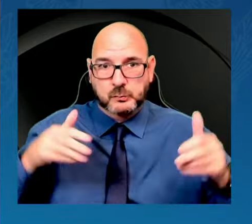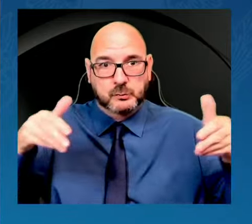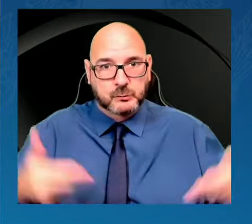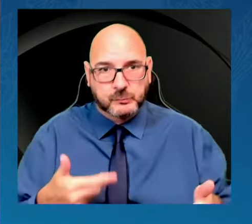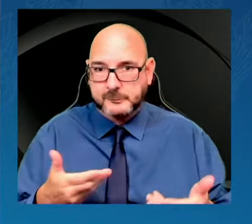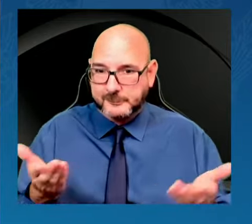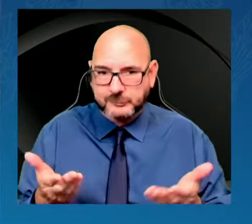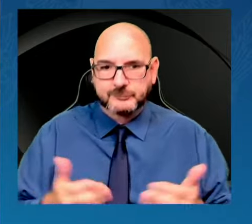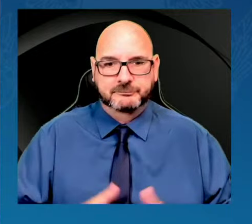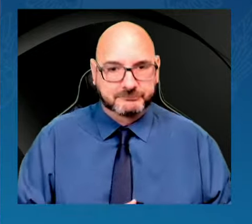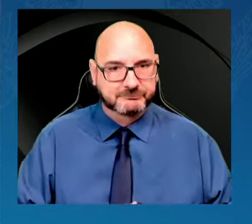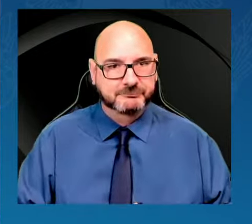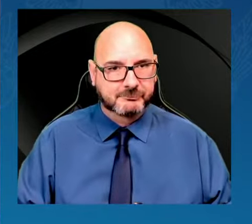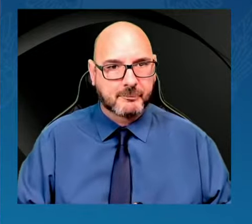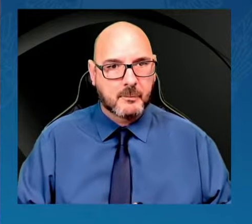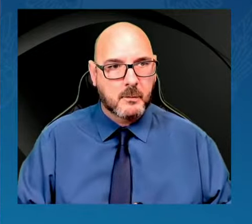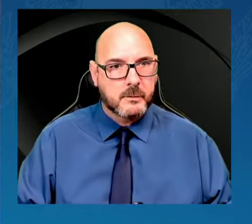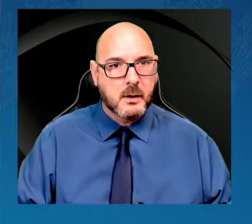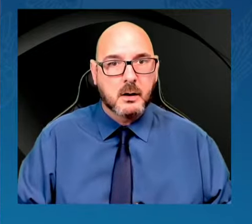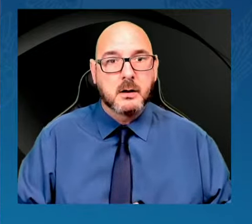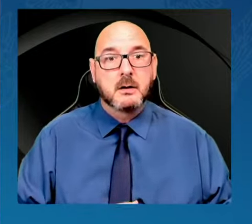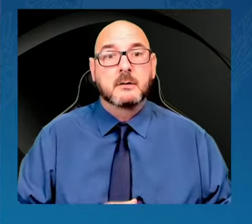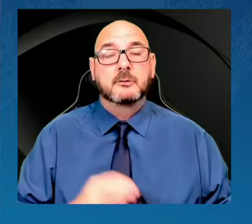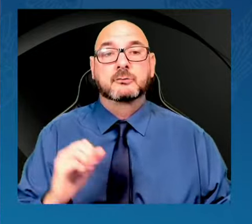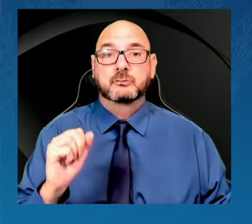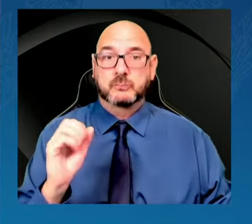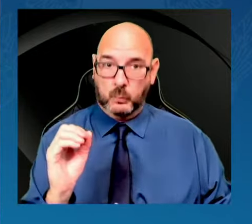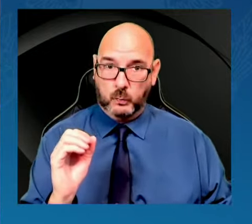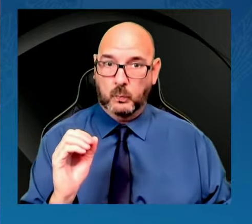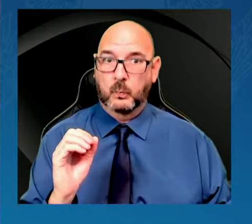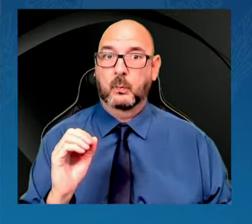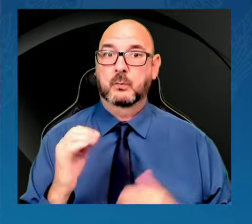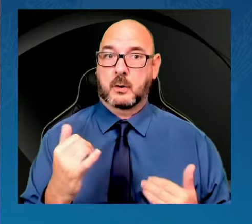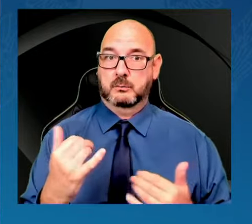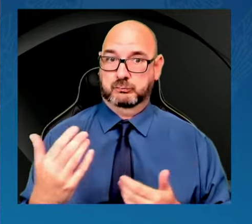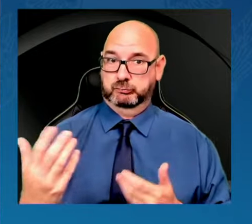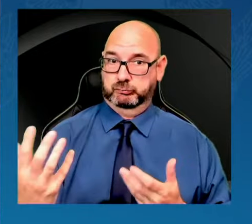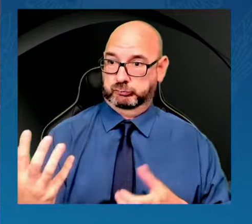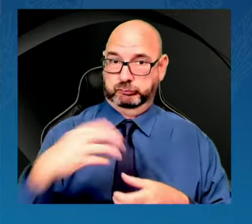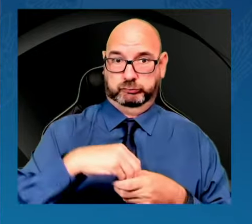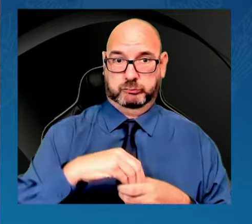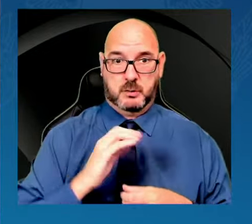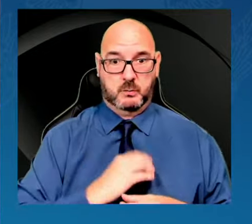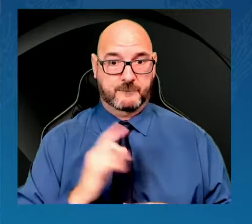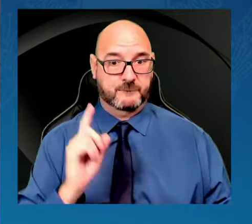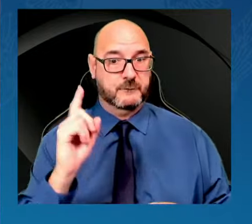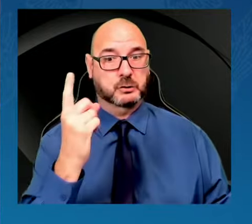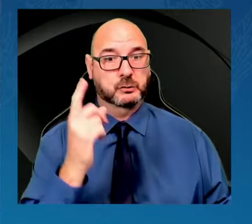So joining us first is one of the best female climbers in the world.